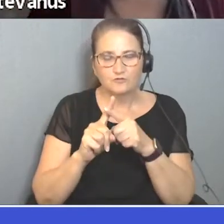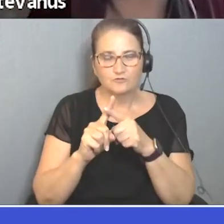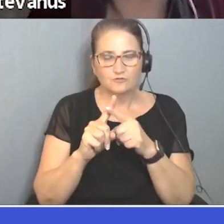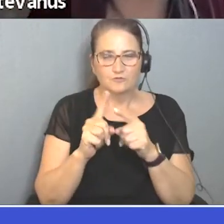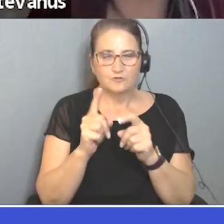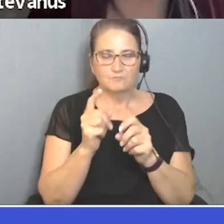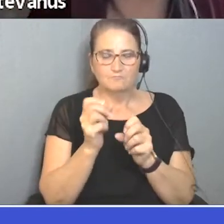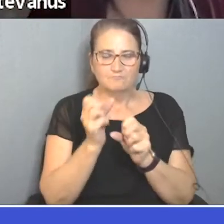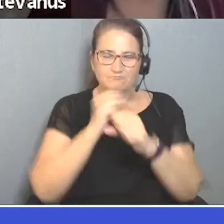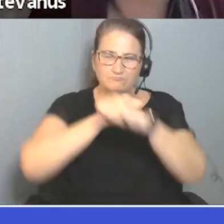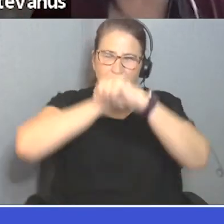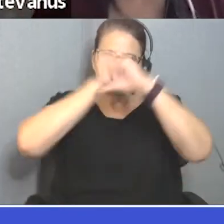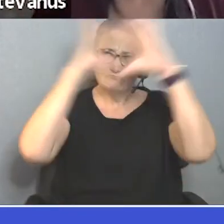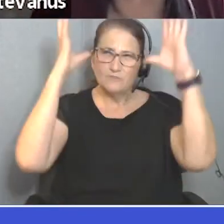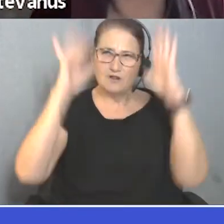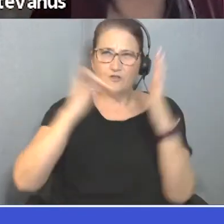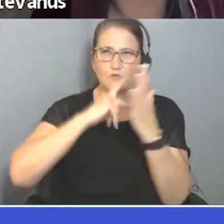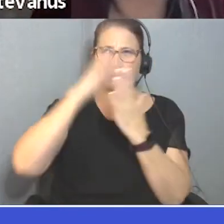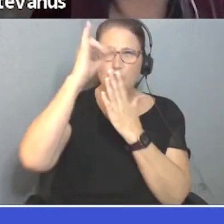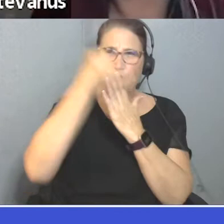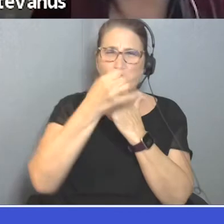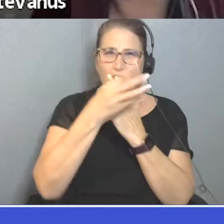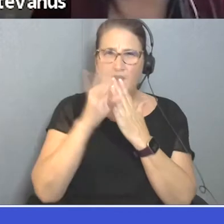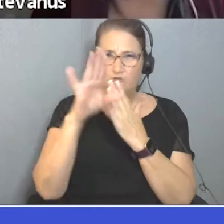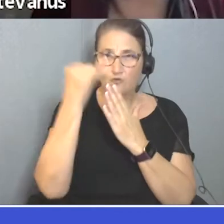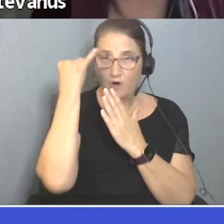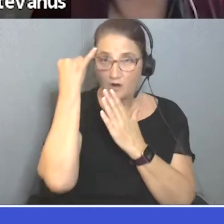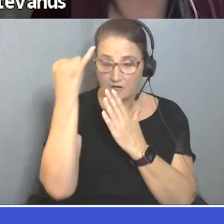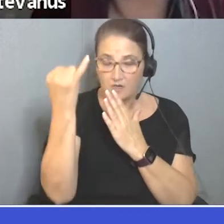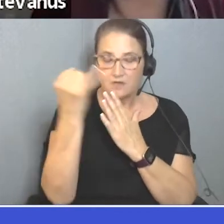the project or the ideas that you have, and then we'll be doing some